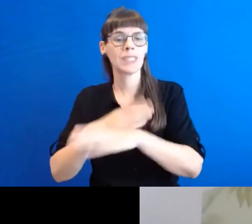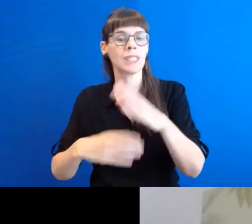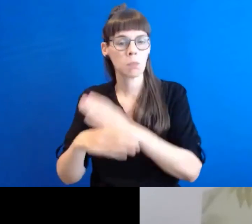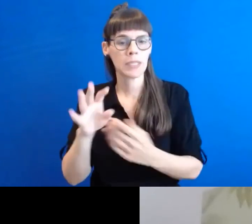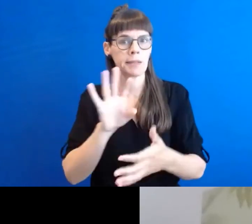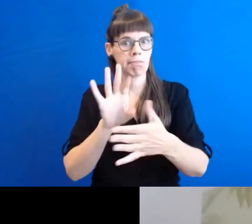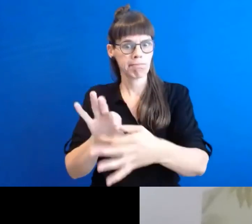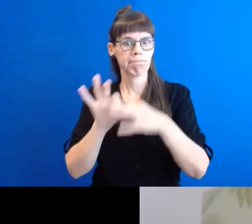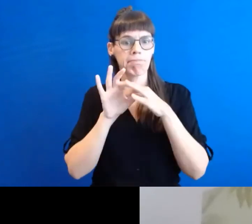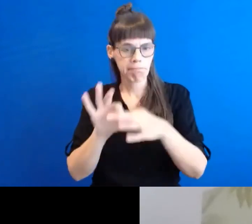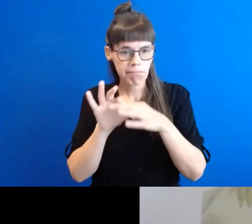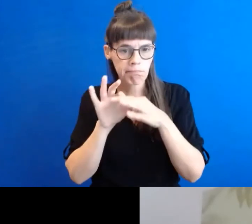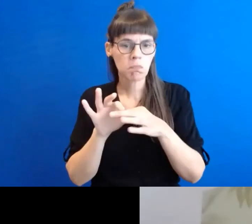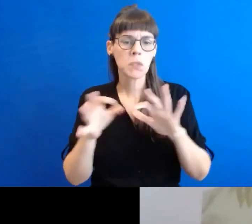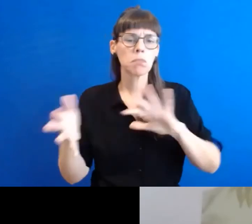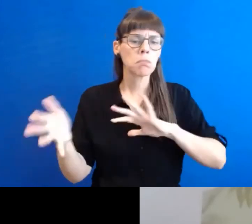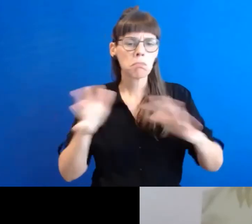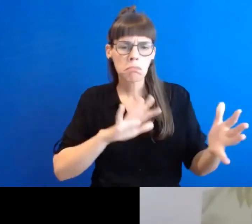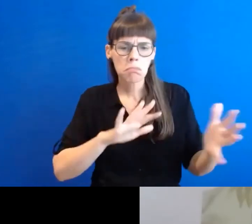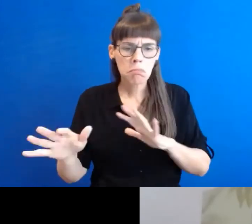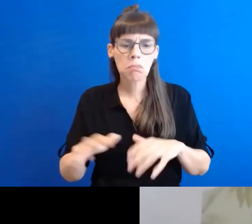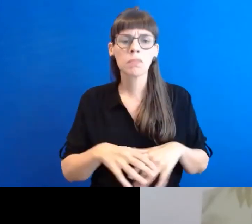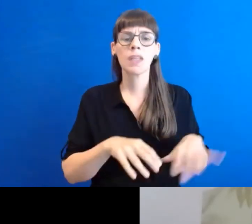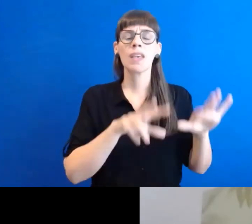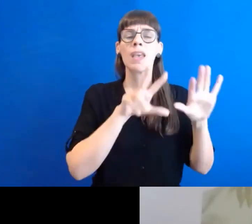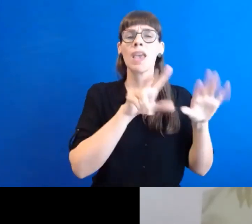women and men with disabilities were reached out